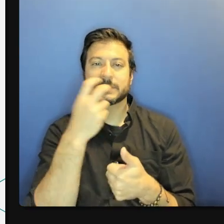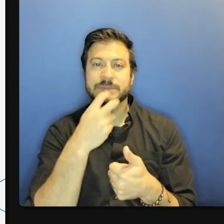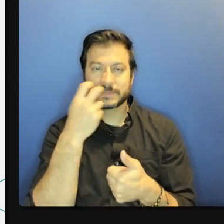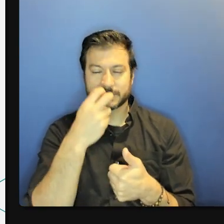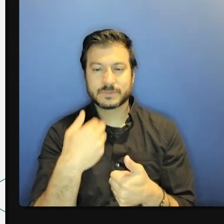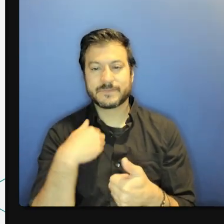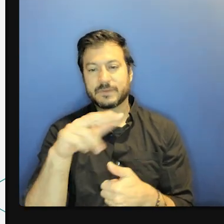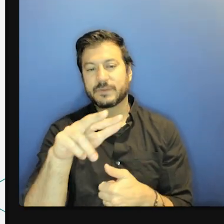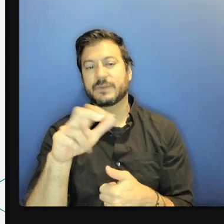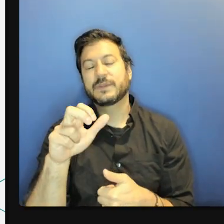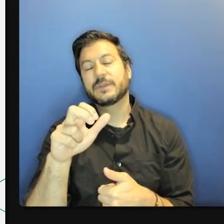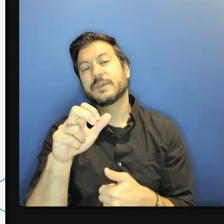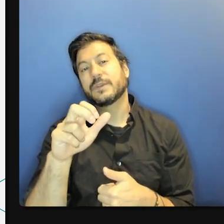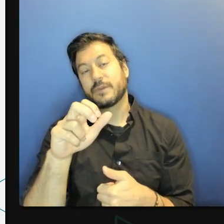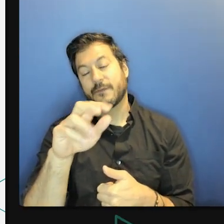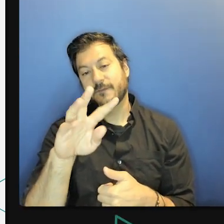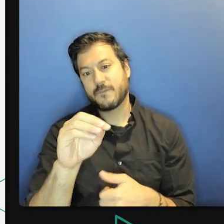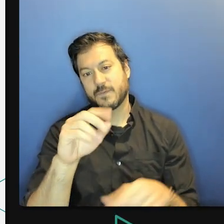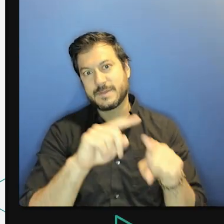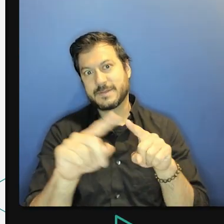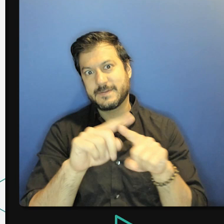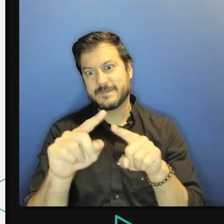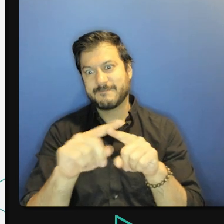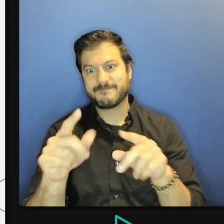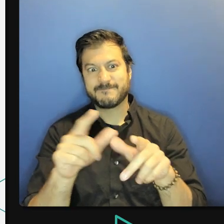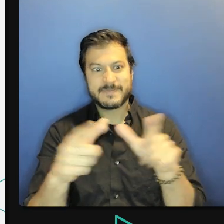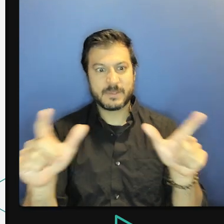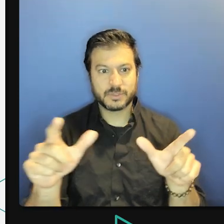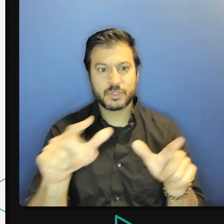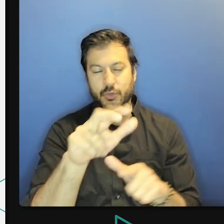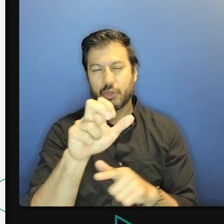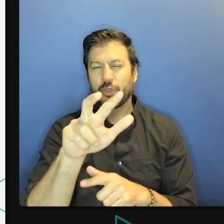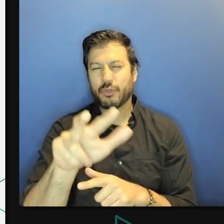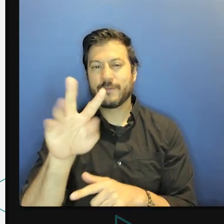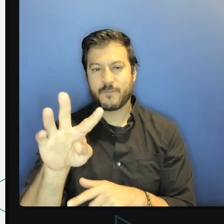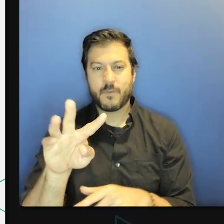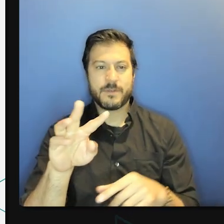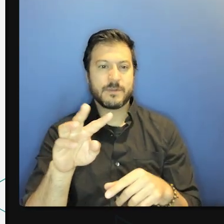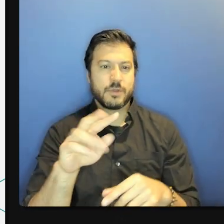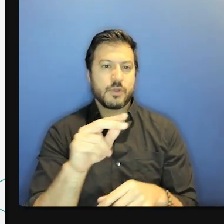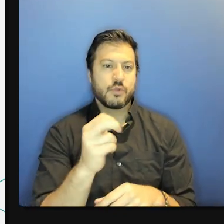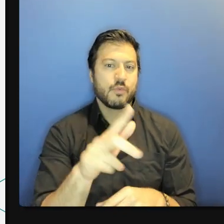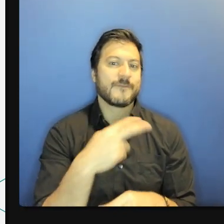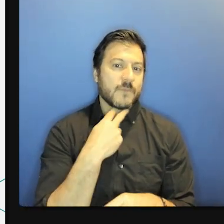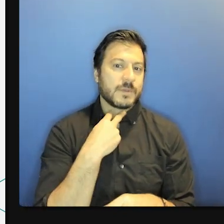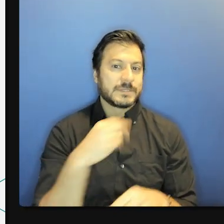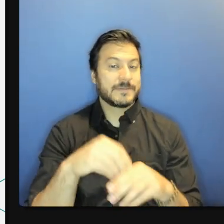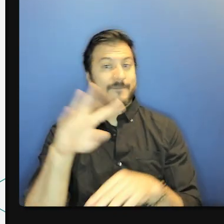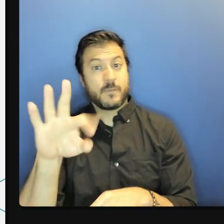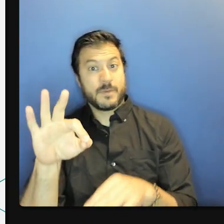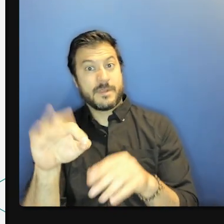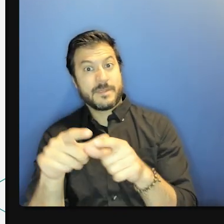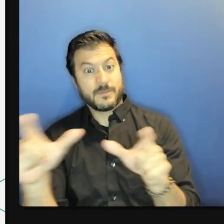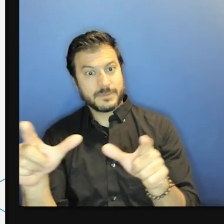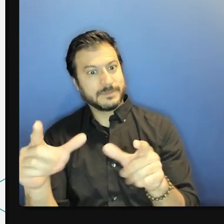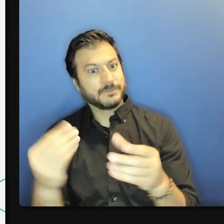Right now we have 334 neural voices available in 129 languages and growing. We also offer custom neural voice